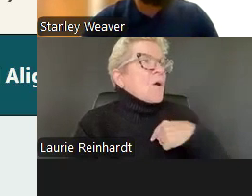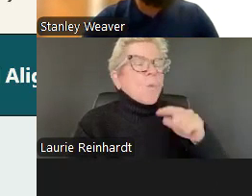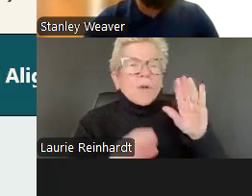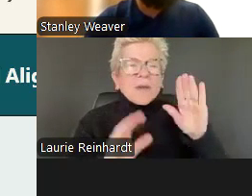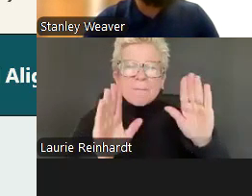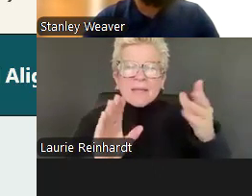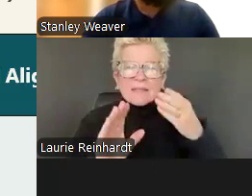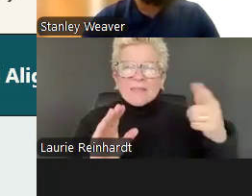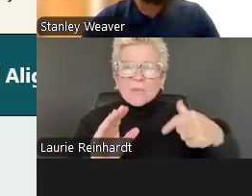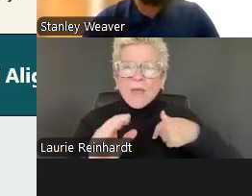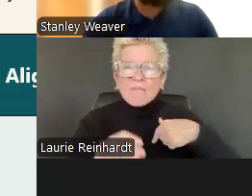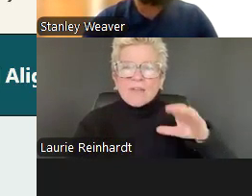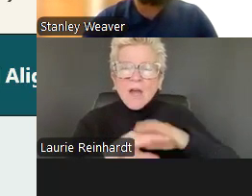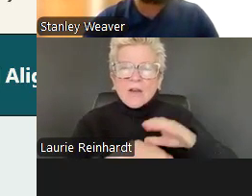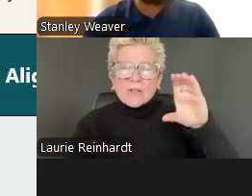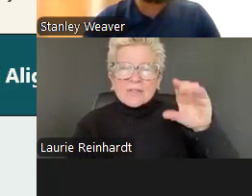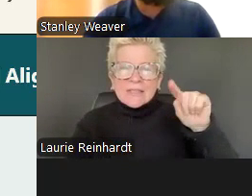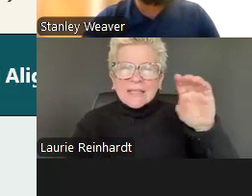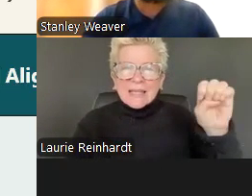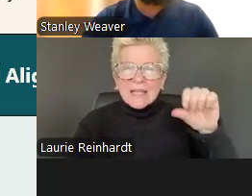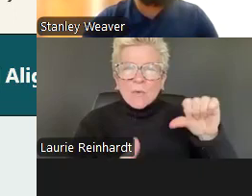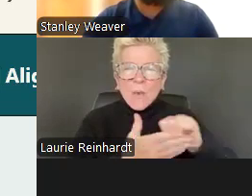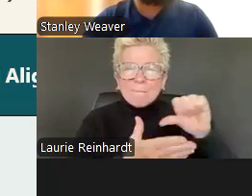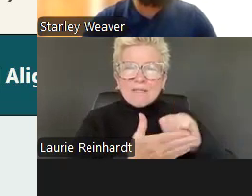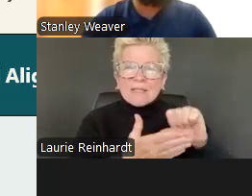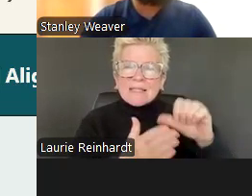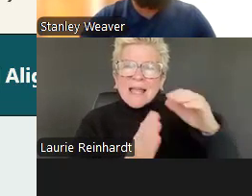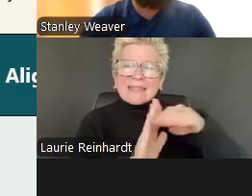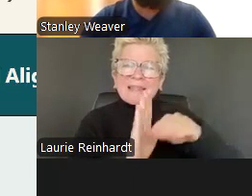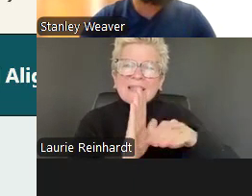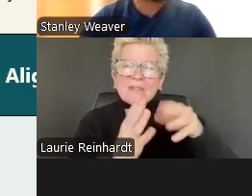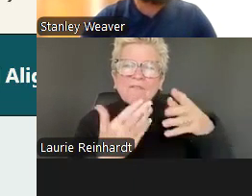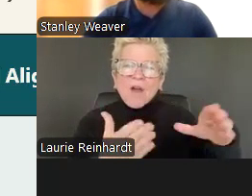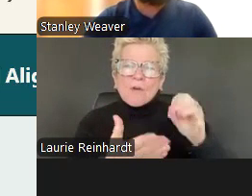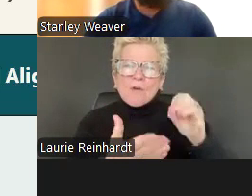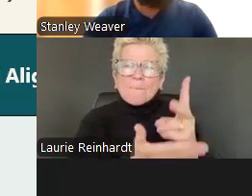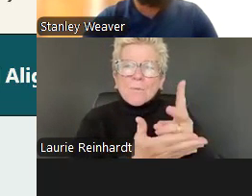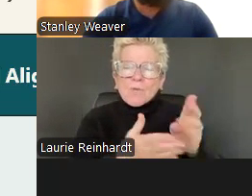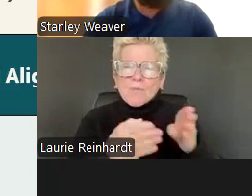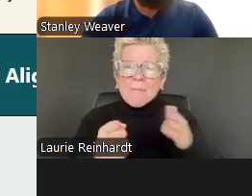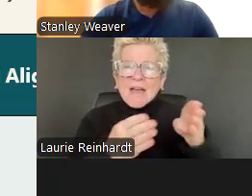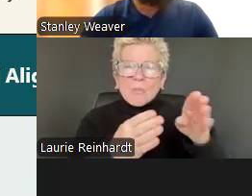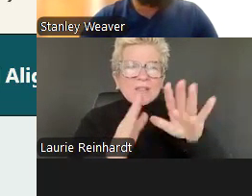web page is a list of already approved local Pathways across the state these